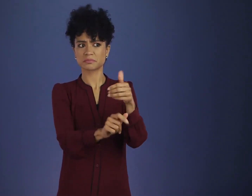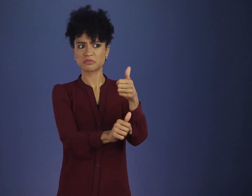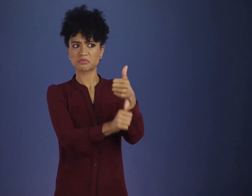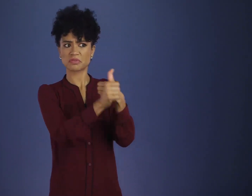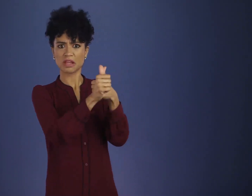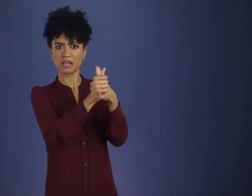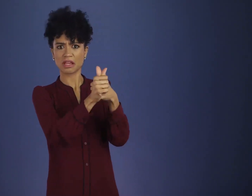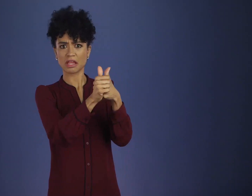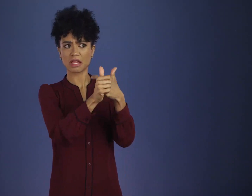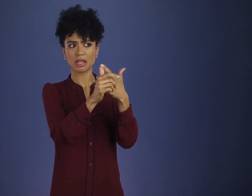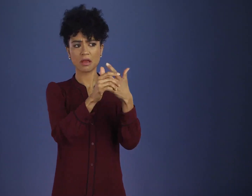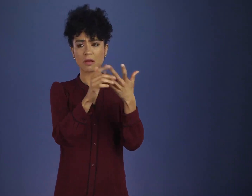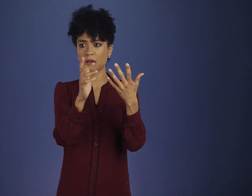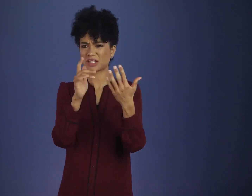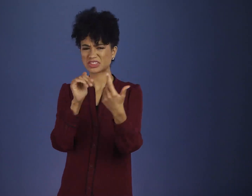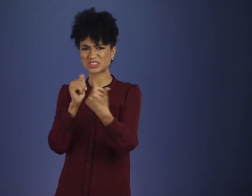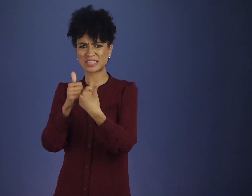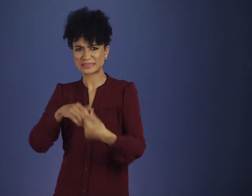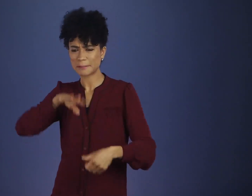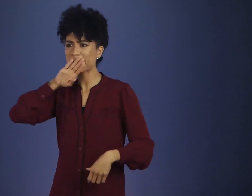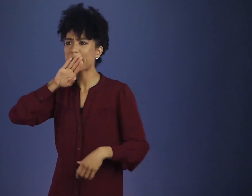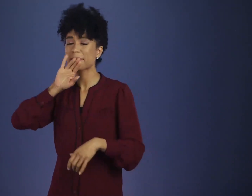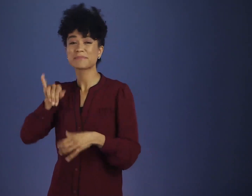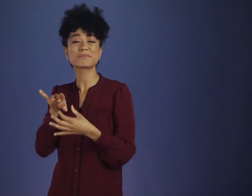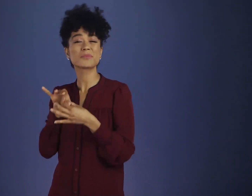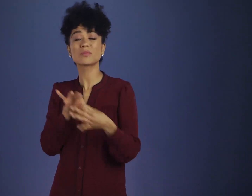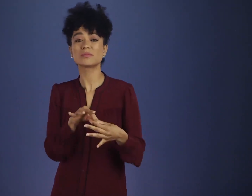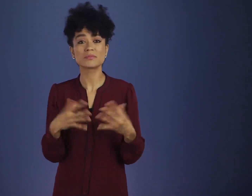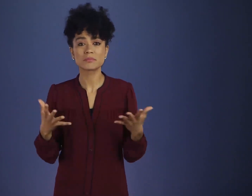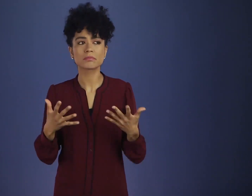Everywhere there arose threatening questions of membership,